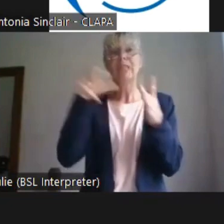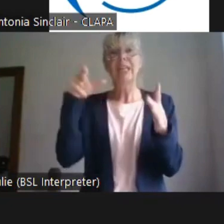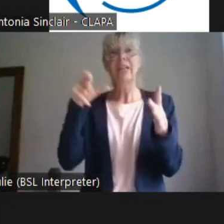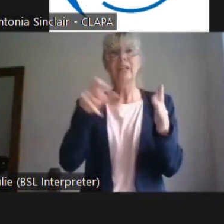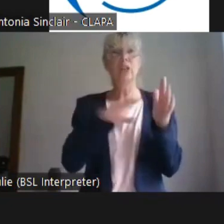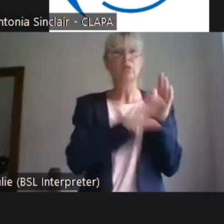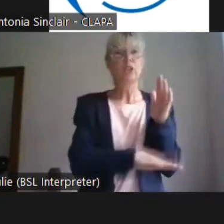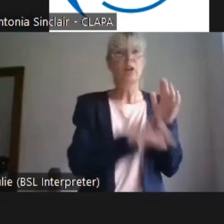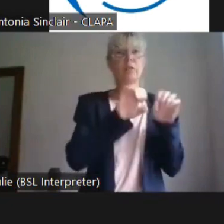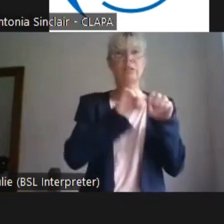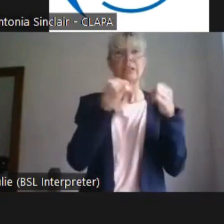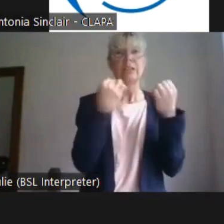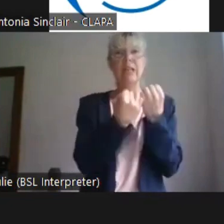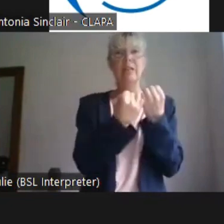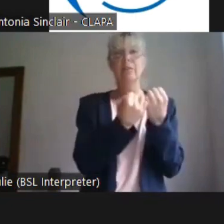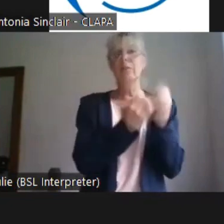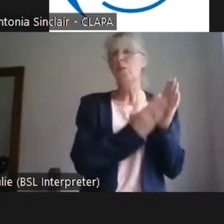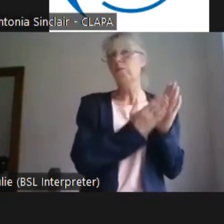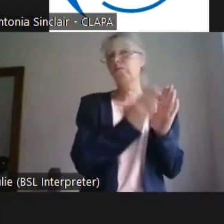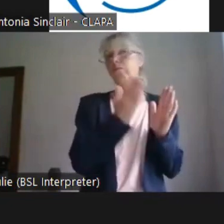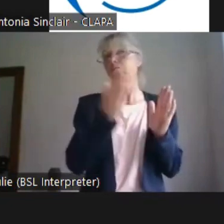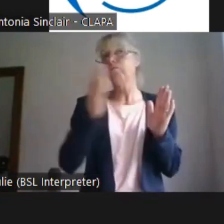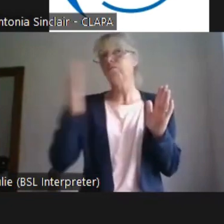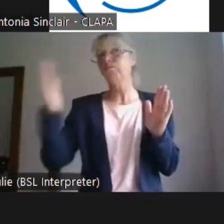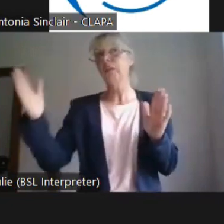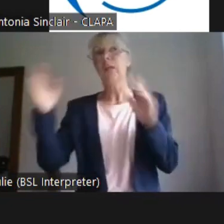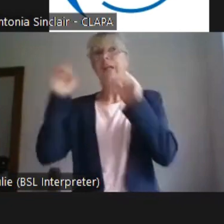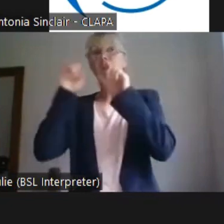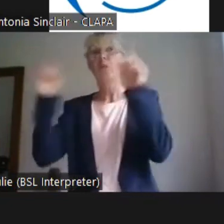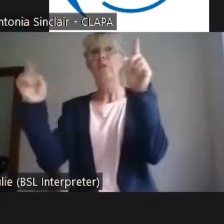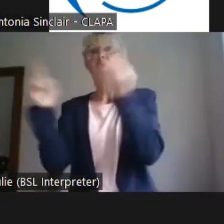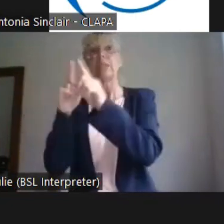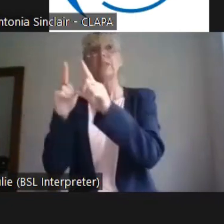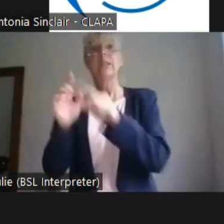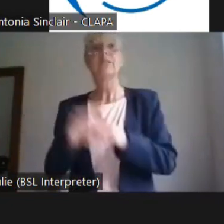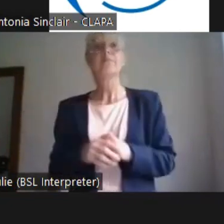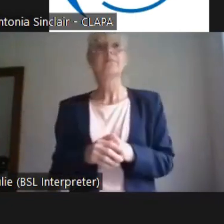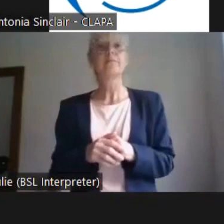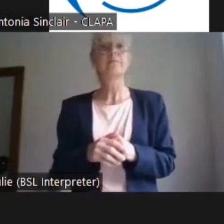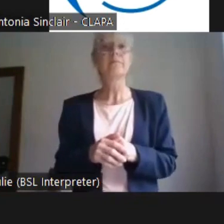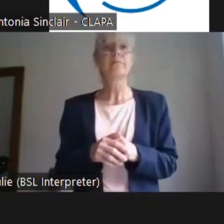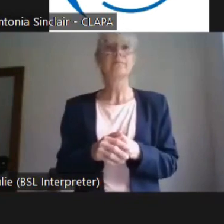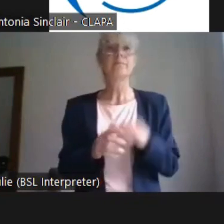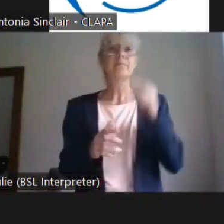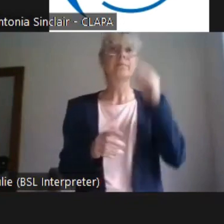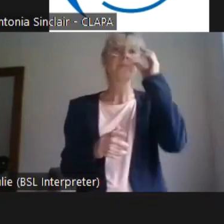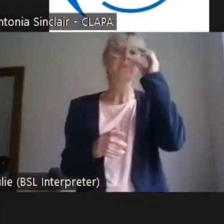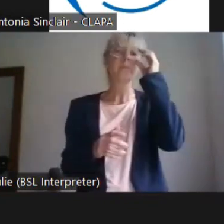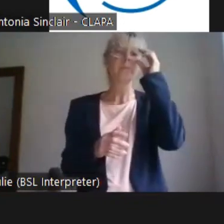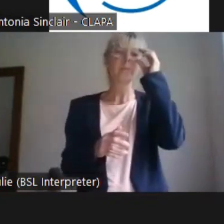go that far as well so it's quite a long time that you'll be under their care I'm teachers at the